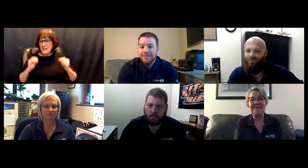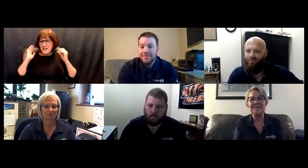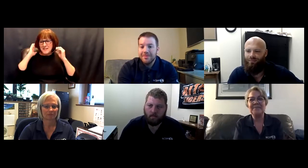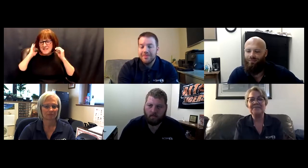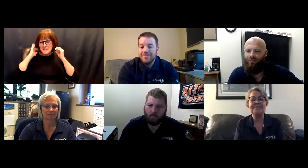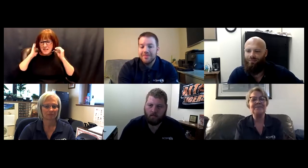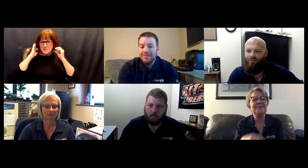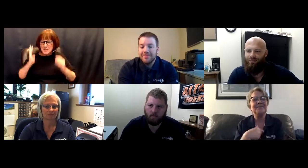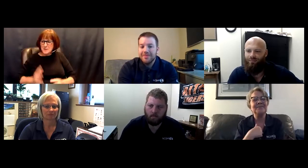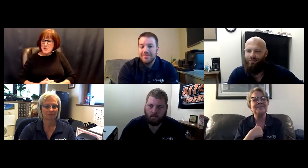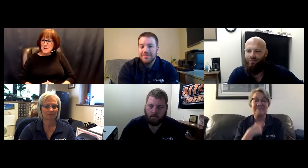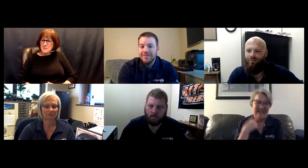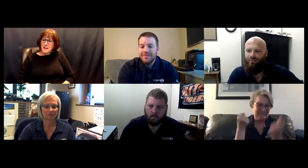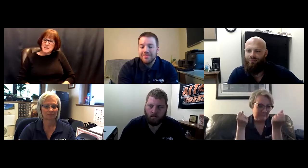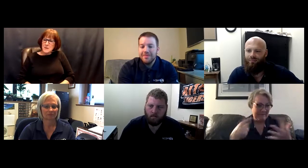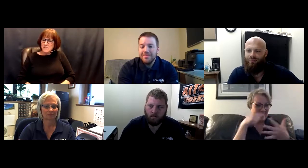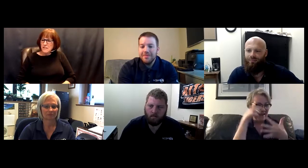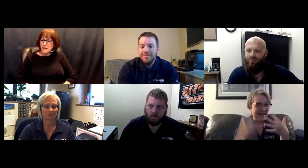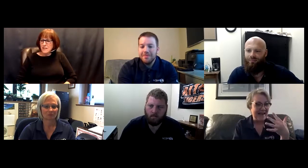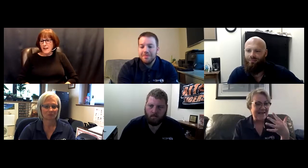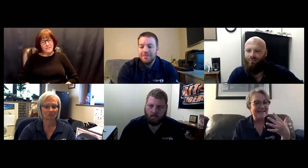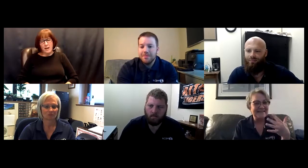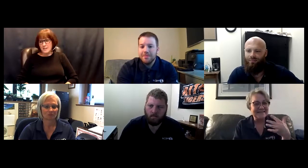This is Kim so I guess my favorite event... I've got